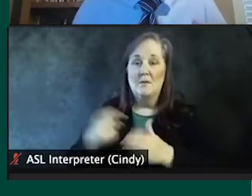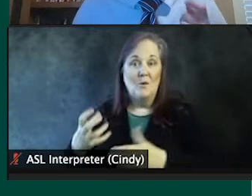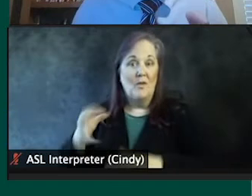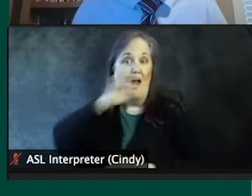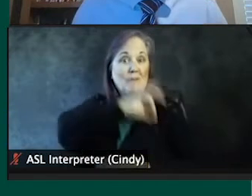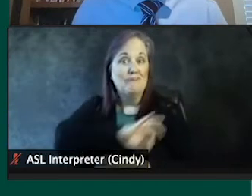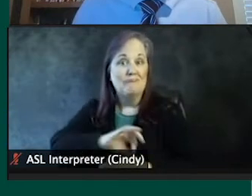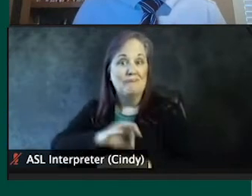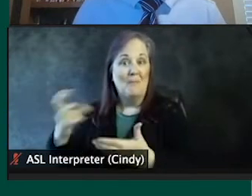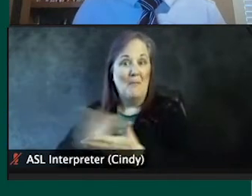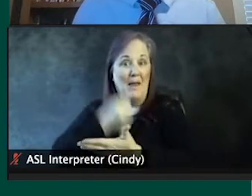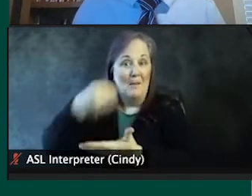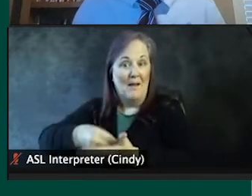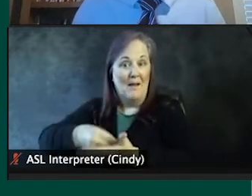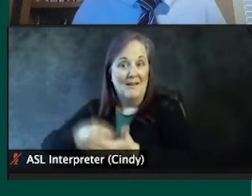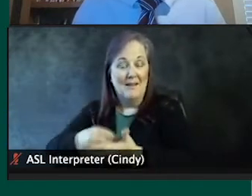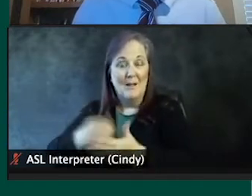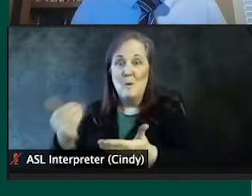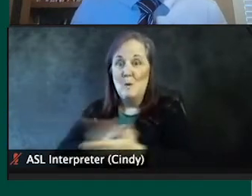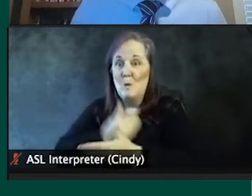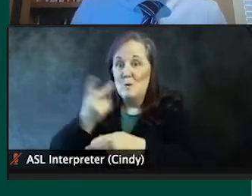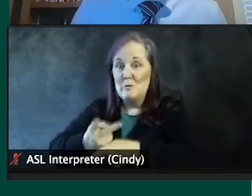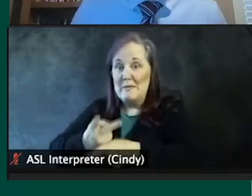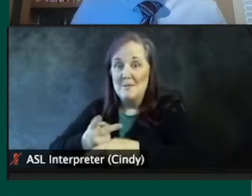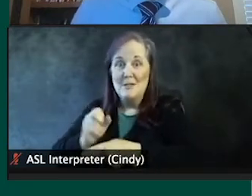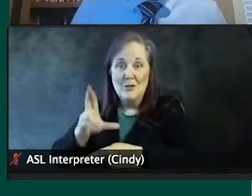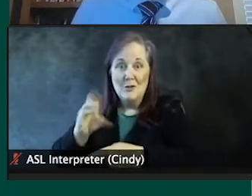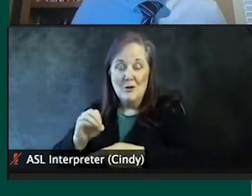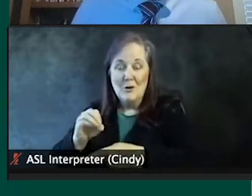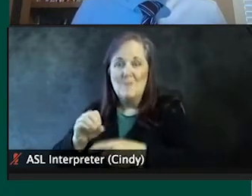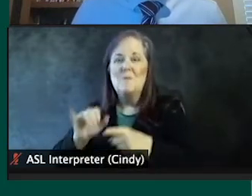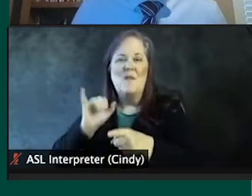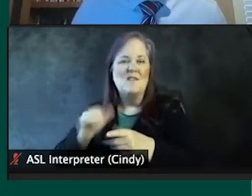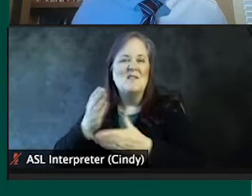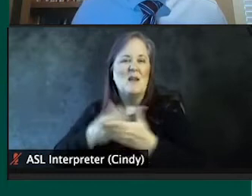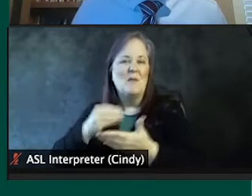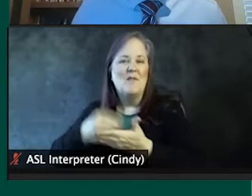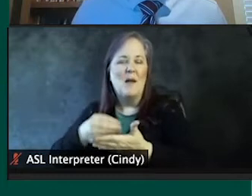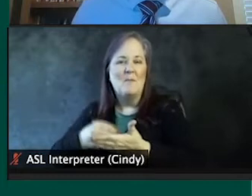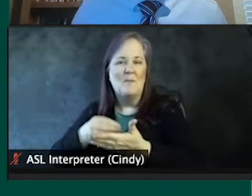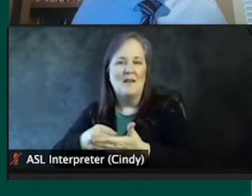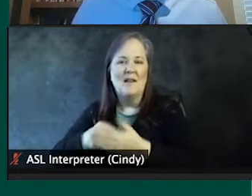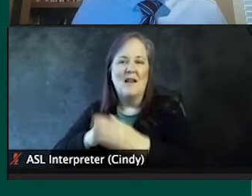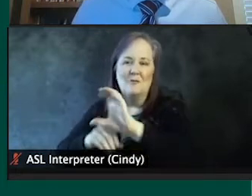under Prop 14 would be designated specifically to help offset the cost of new treatments and cures.